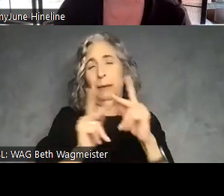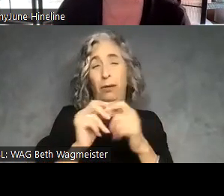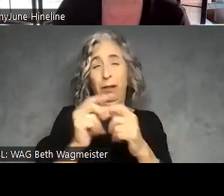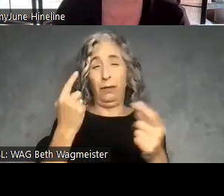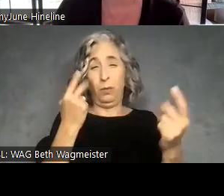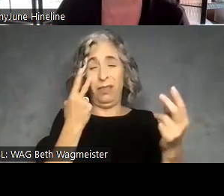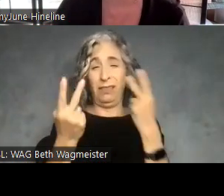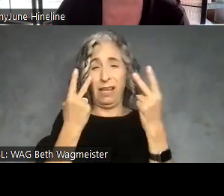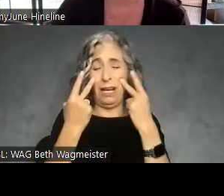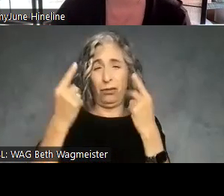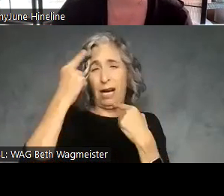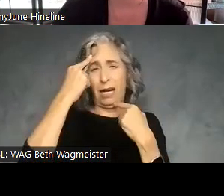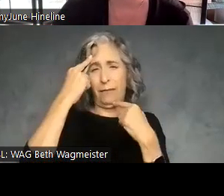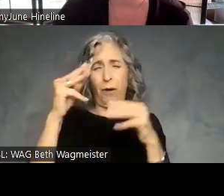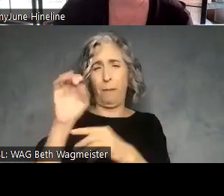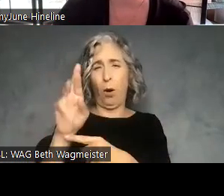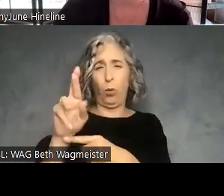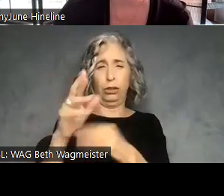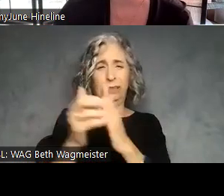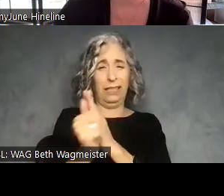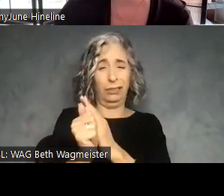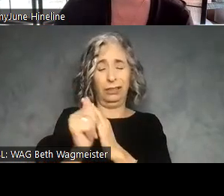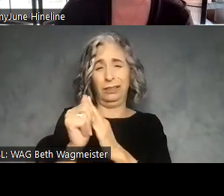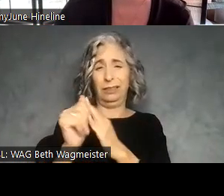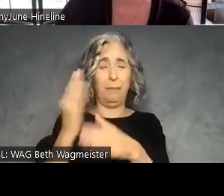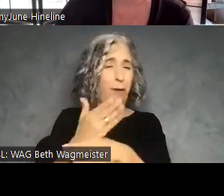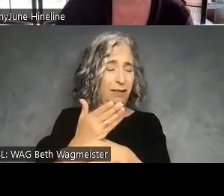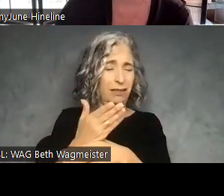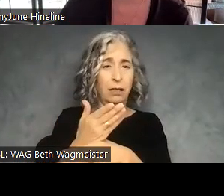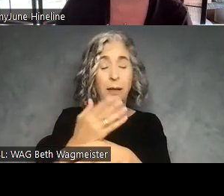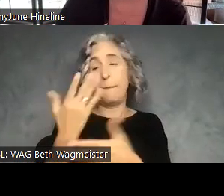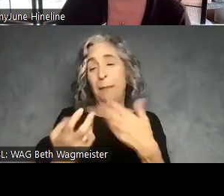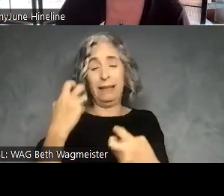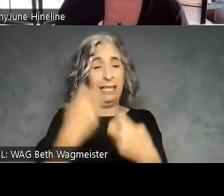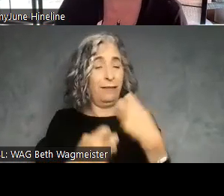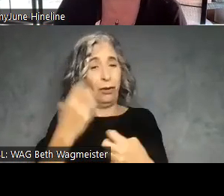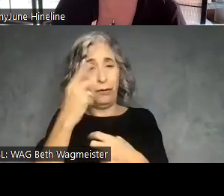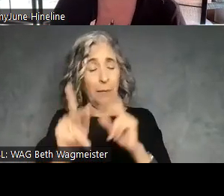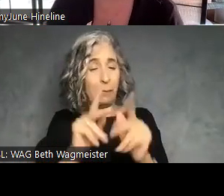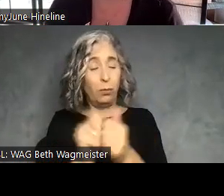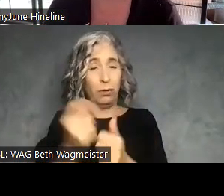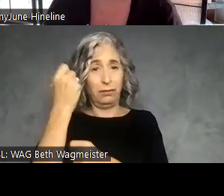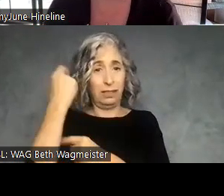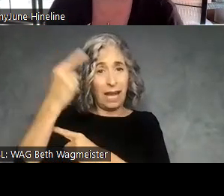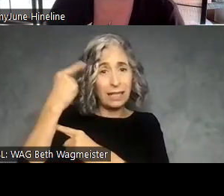Here we have an image of part of an app for time-based one-time passwords. We sometimes